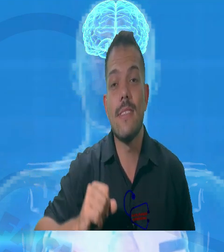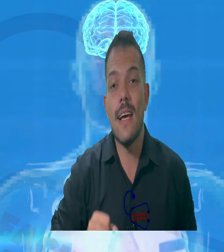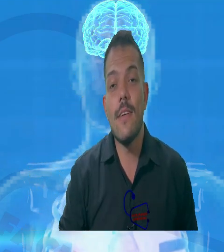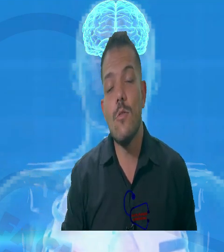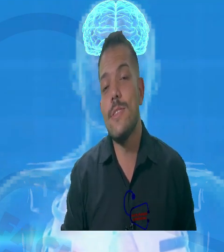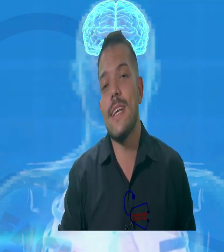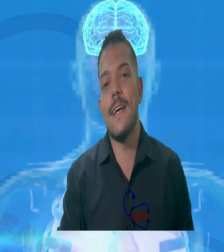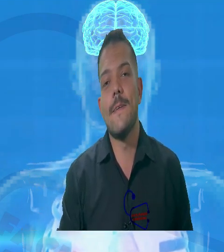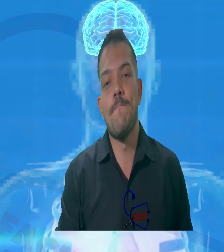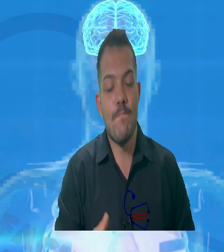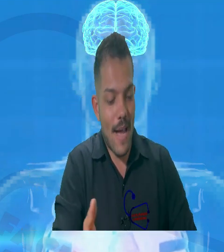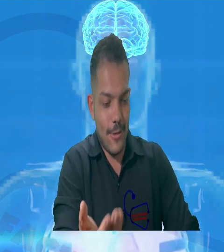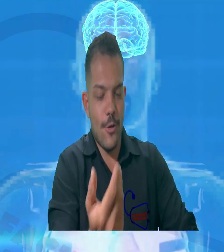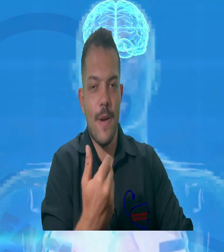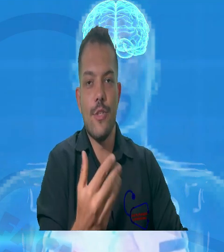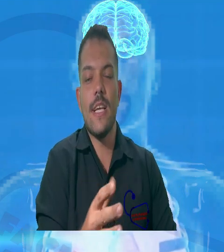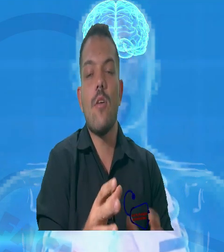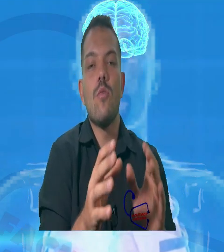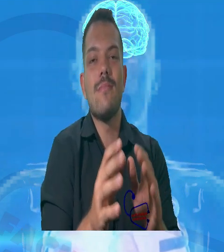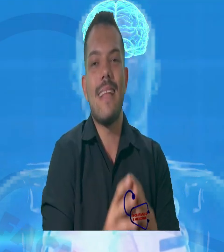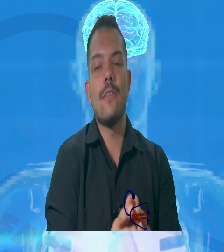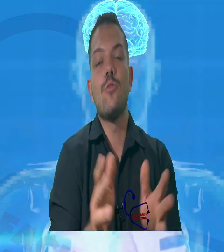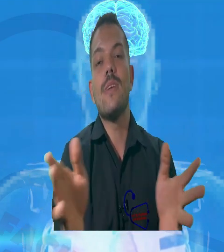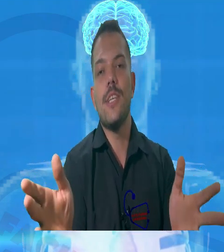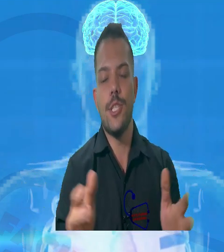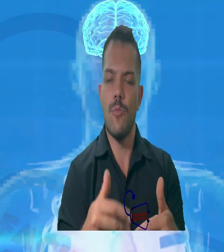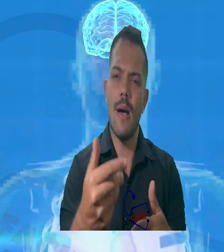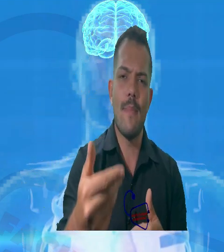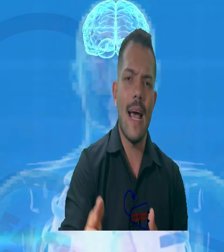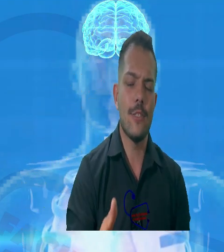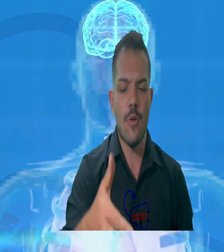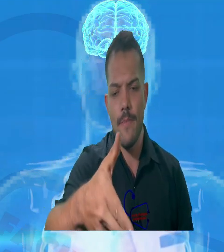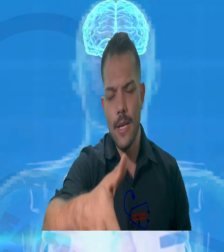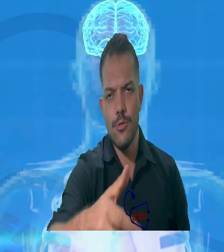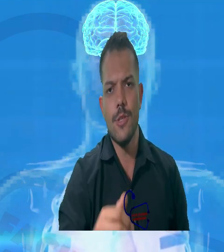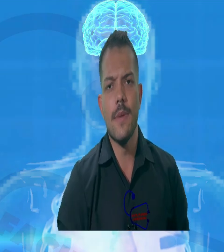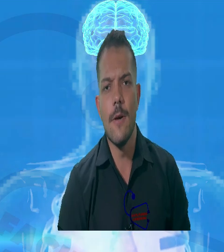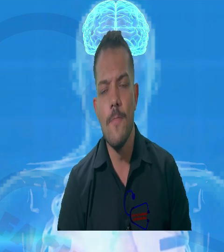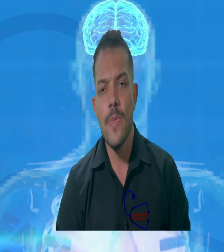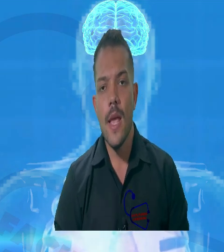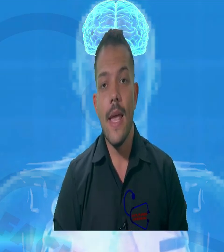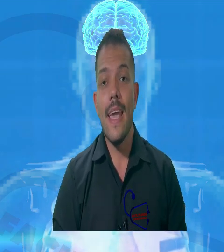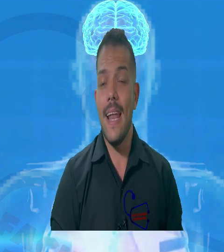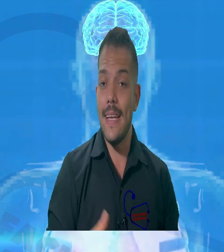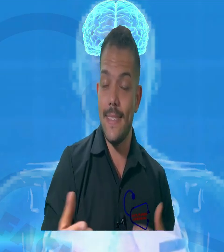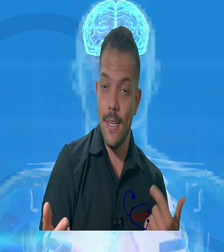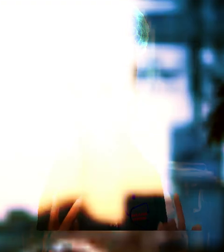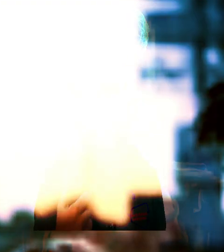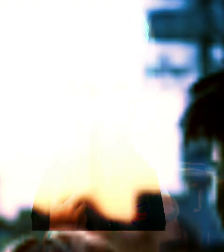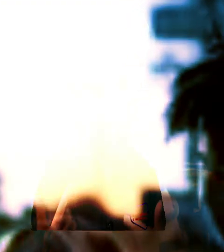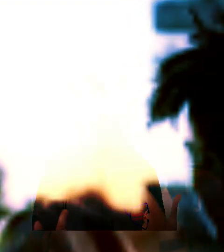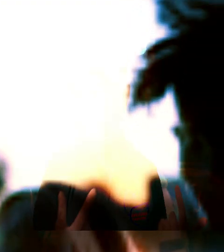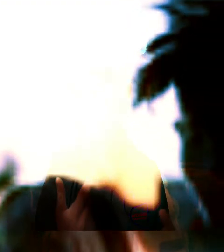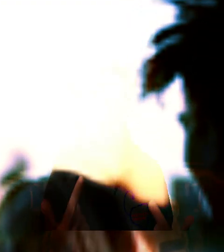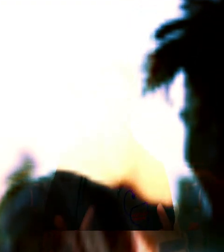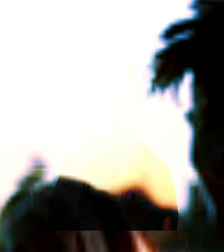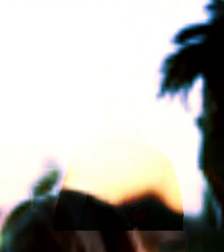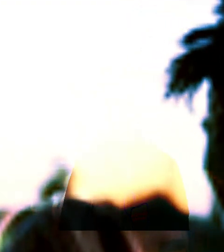scabies gave you intimate contact a hug a handshake relationship between couples